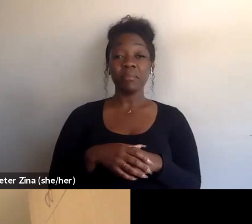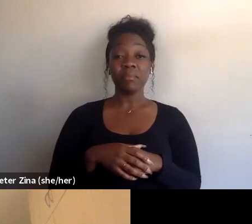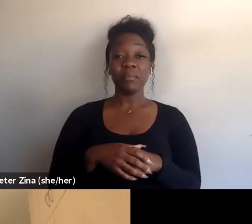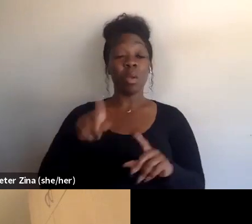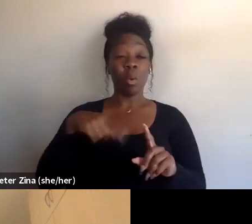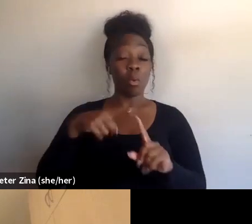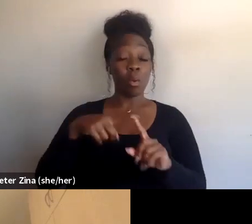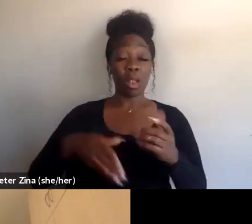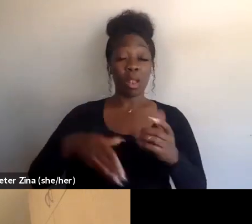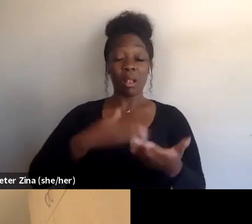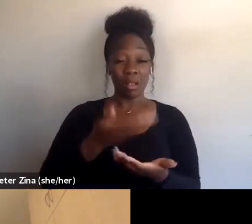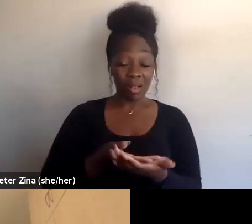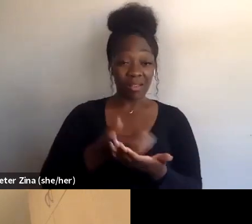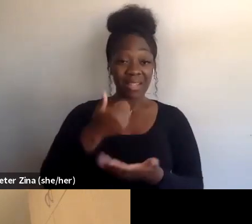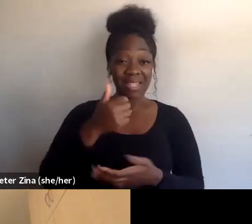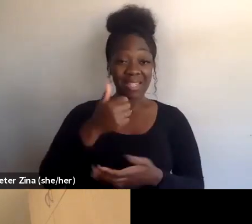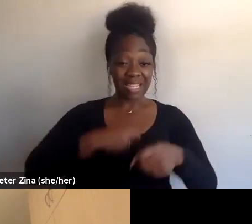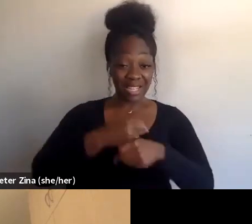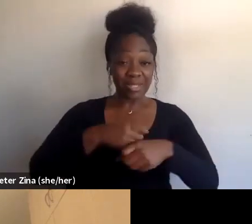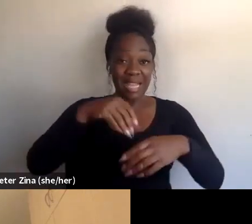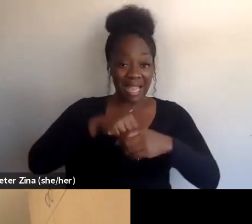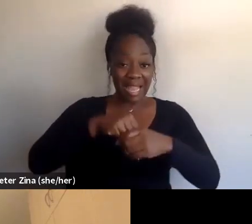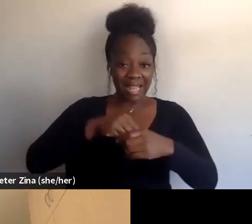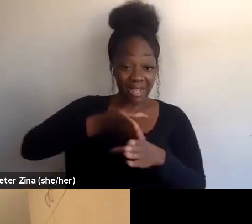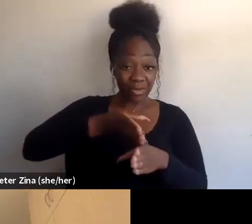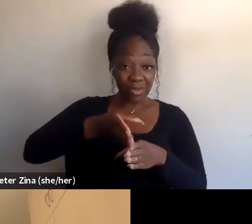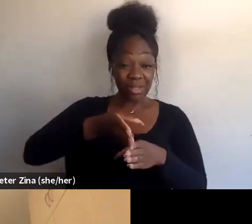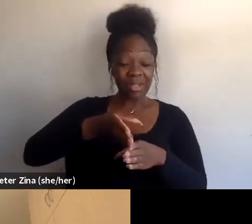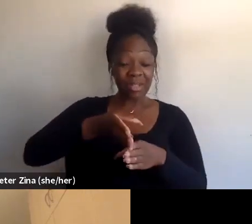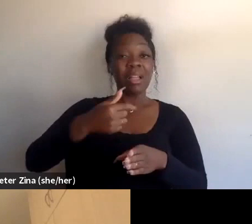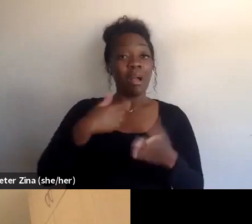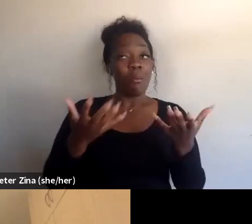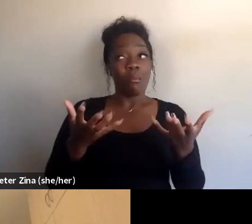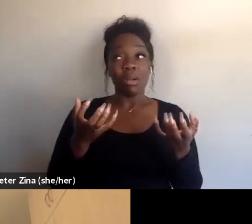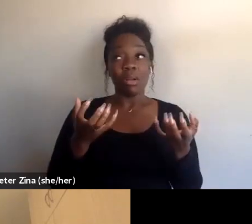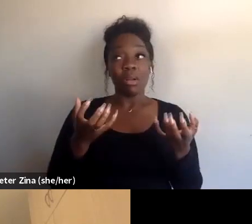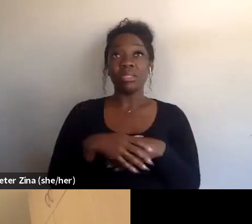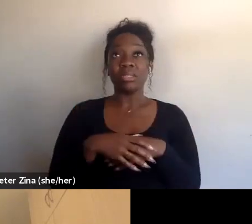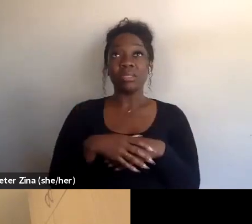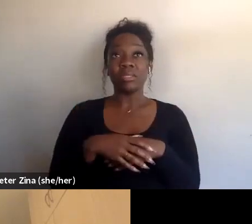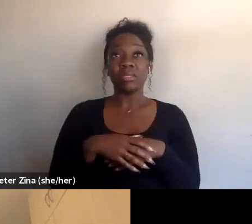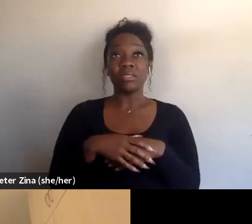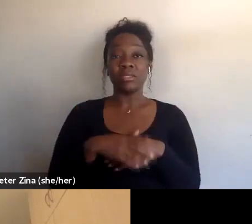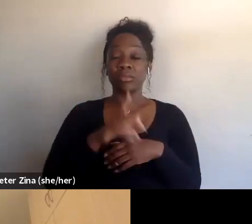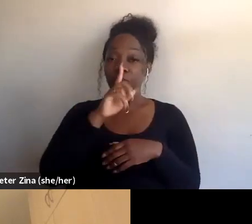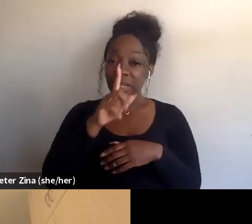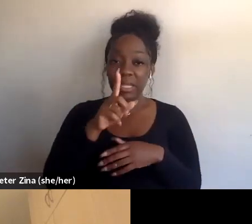in the industry I really wanted to define my practice as well going to a direction